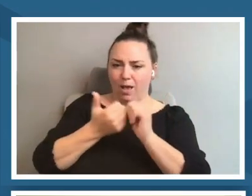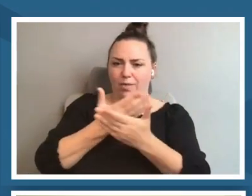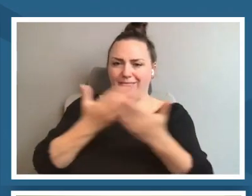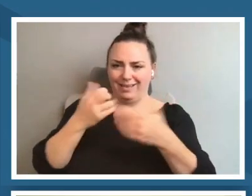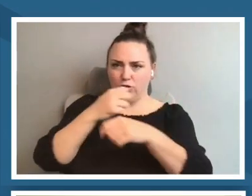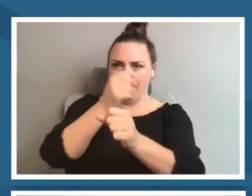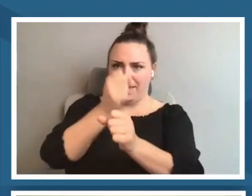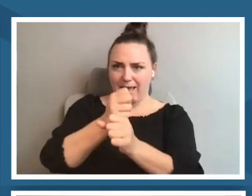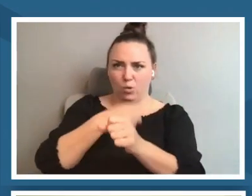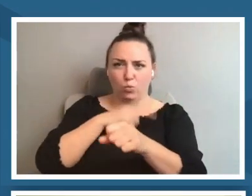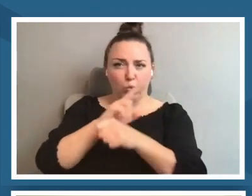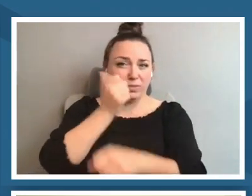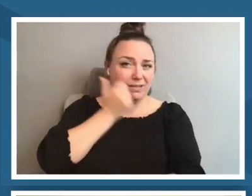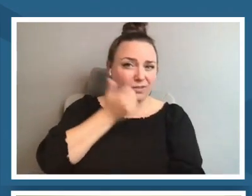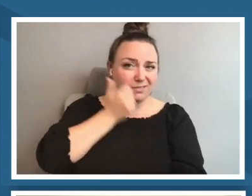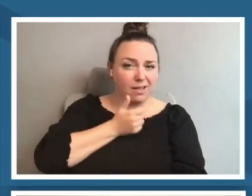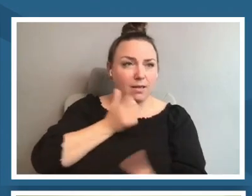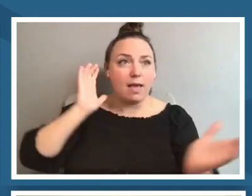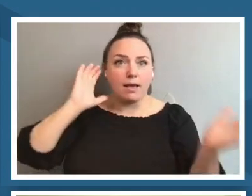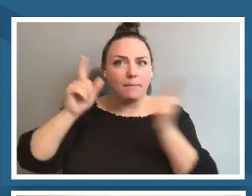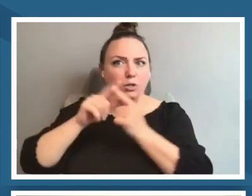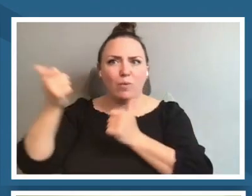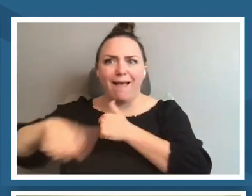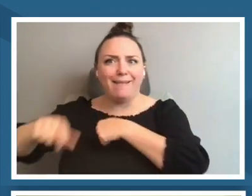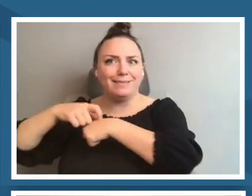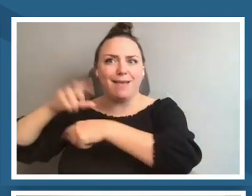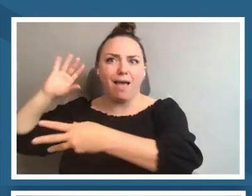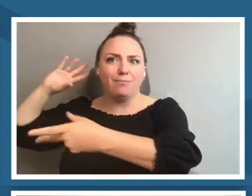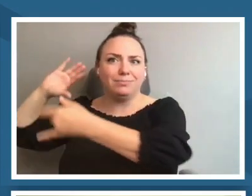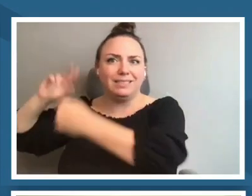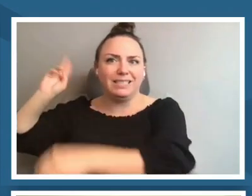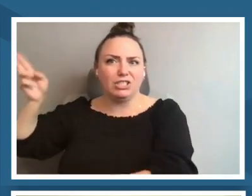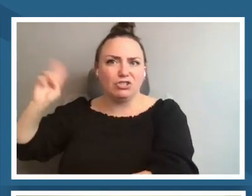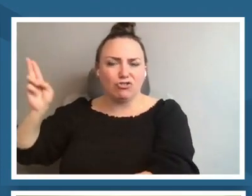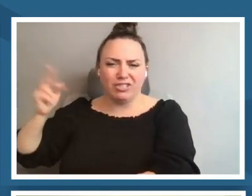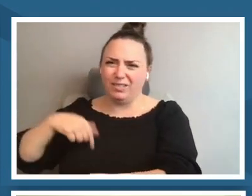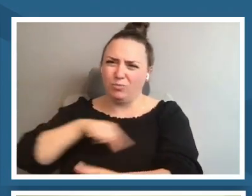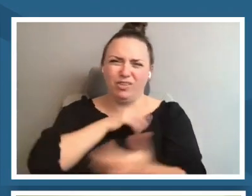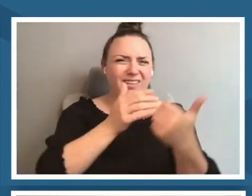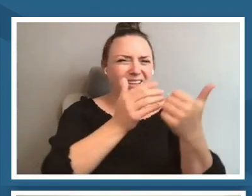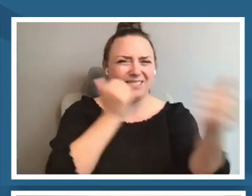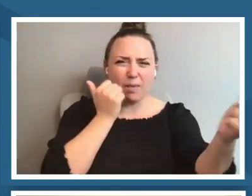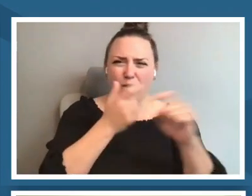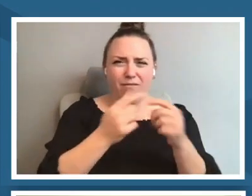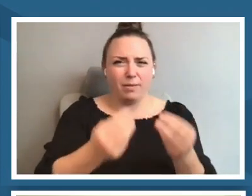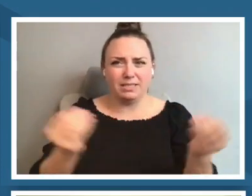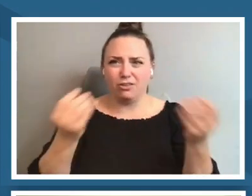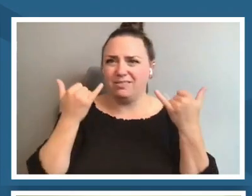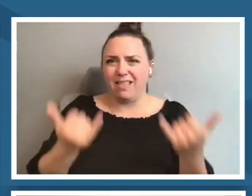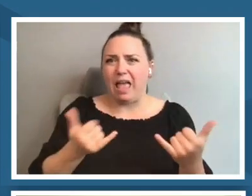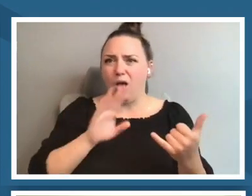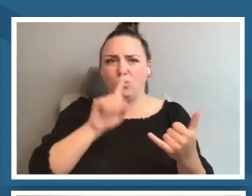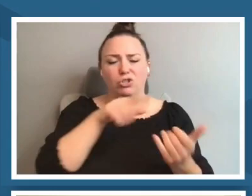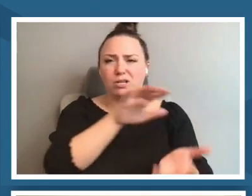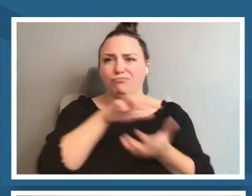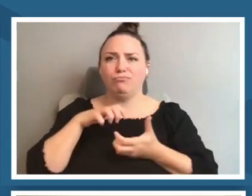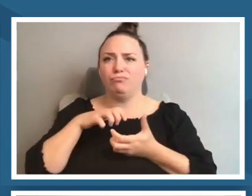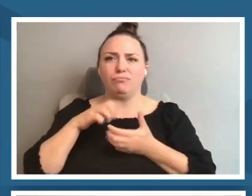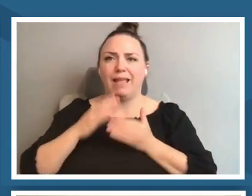other time in history where we're very separated from those materials in the modern era